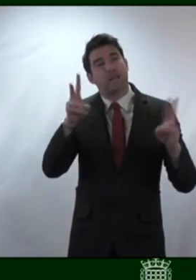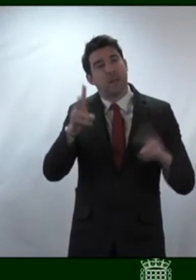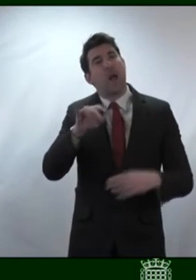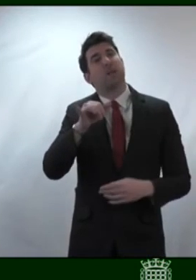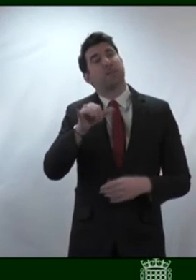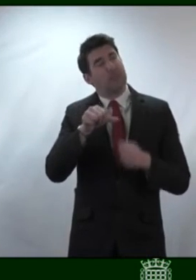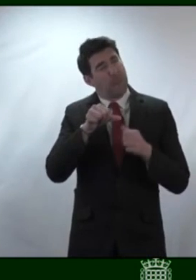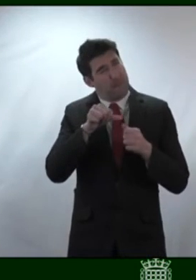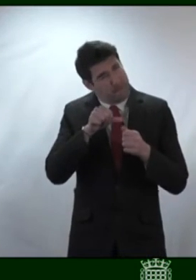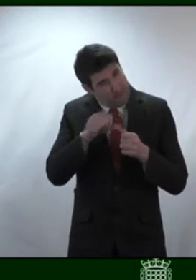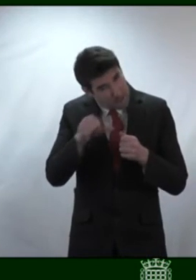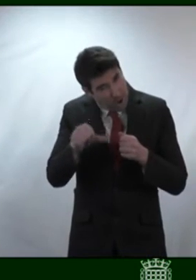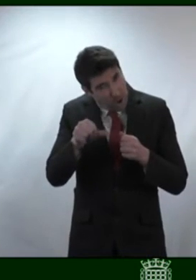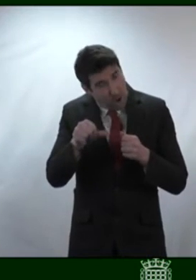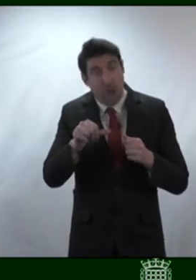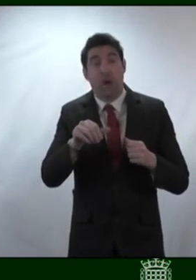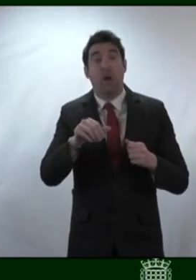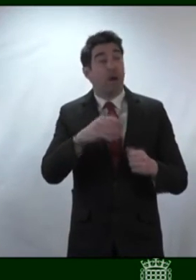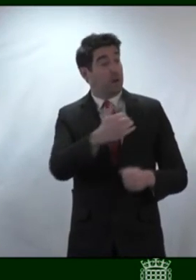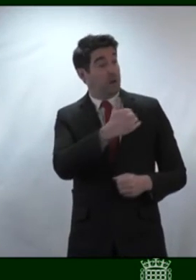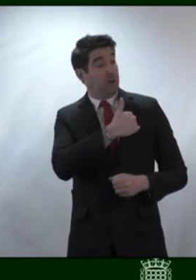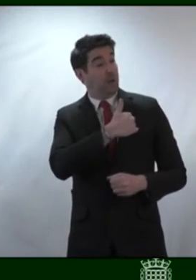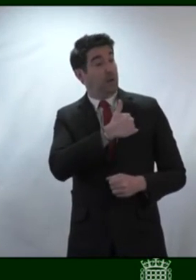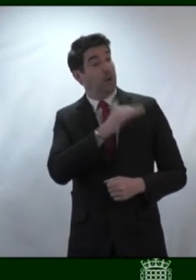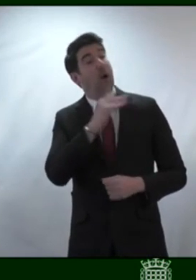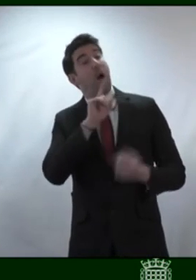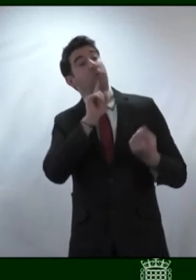at the RIGHT time, than the RIGHT answer at the WRONG time.”